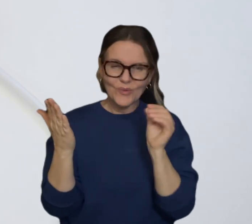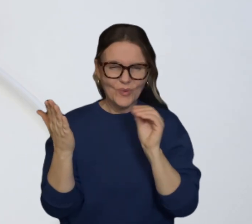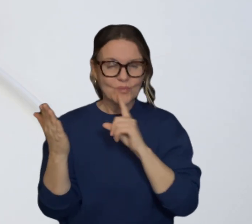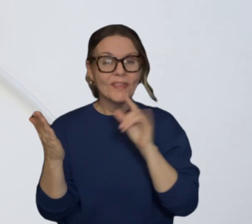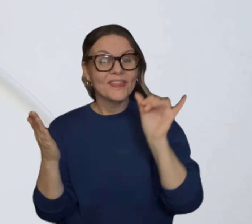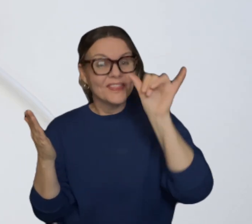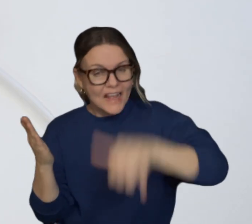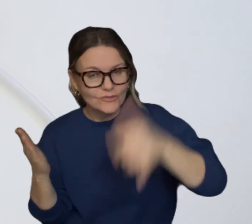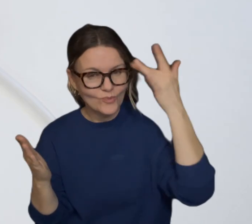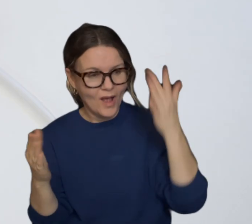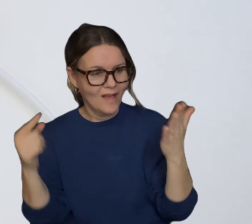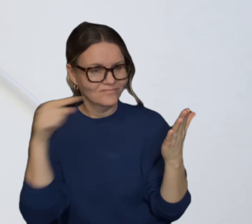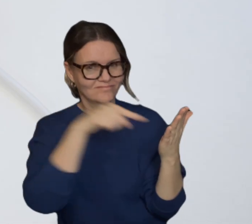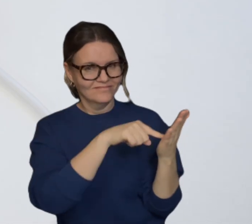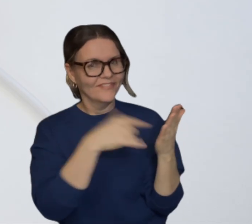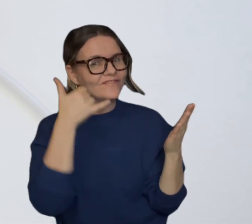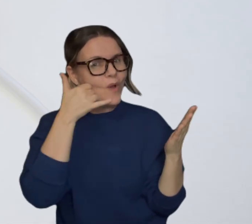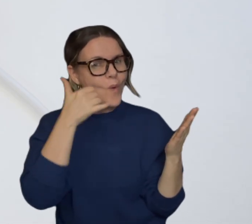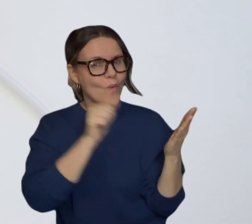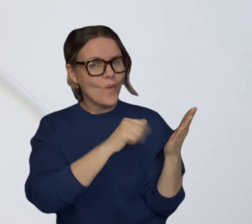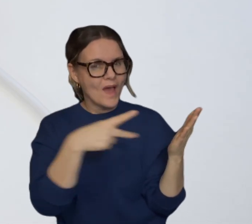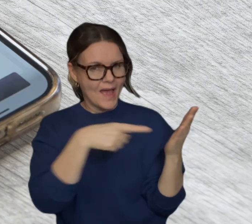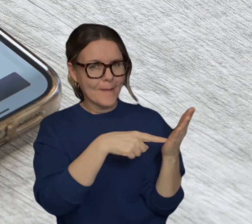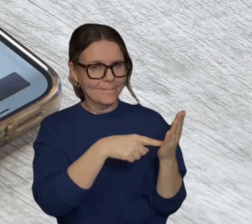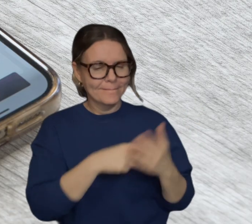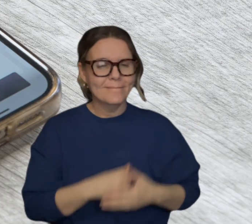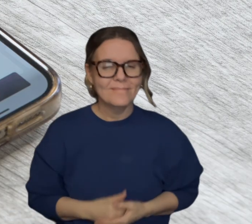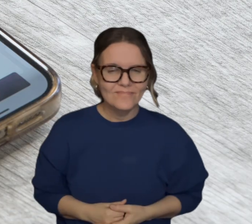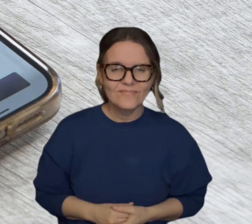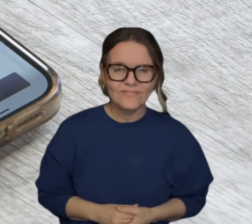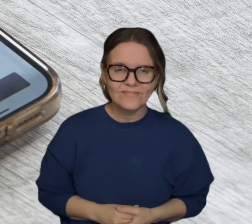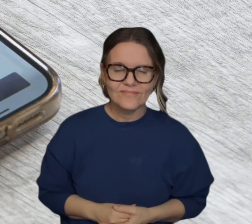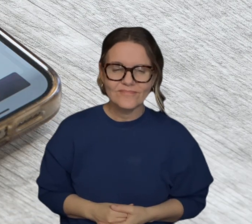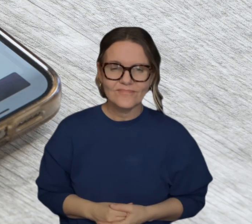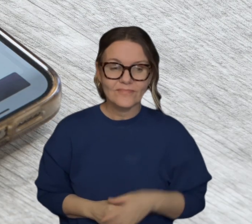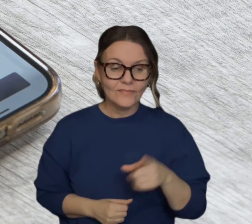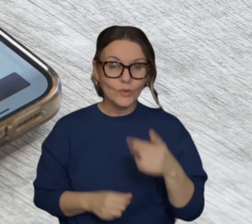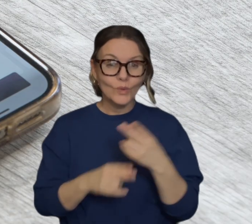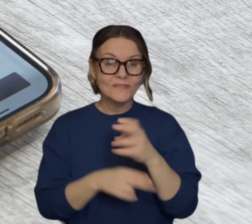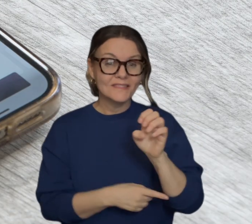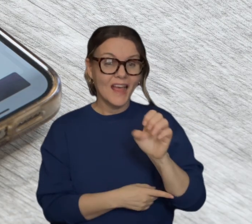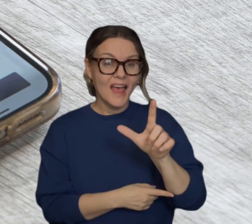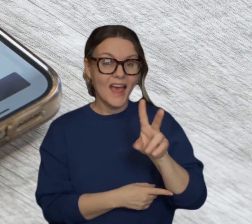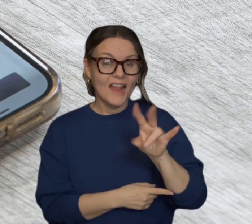the app will come in handy that we talk about next all right now we're going to talk about how to use